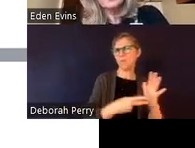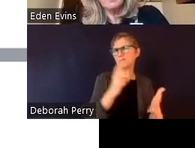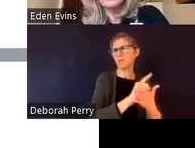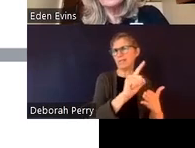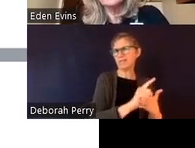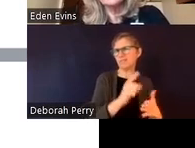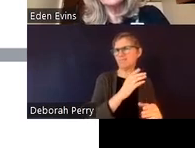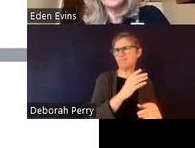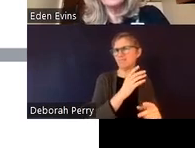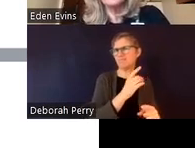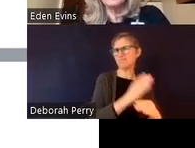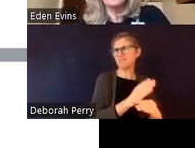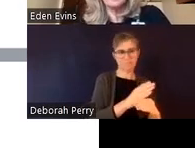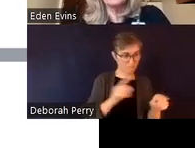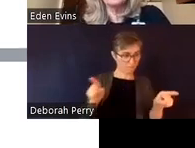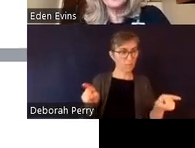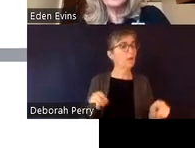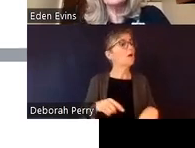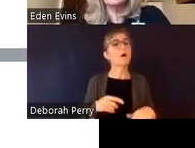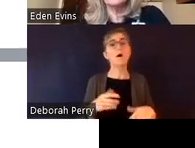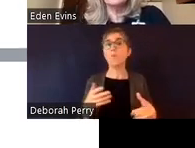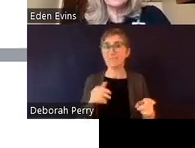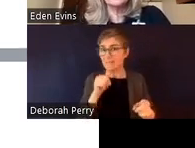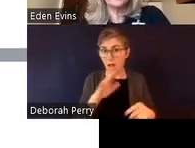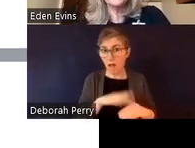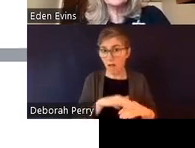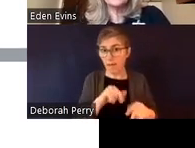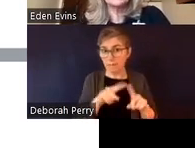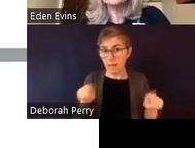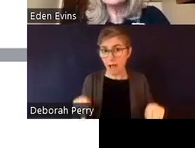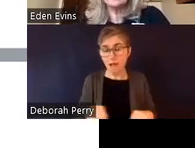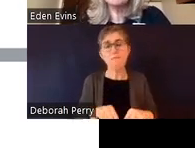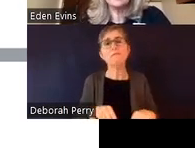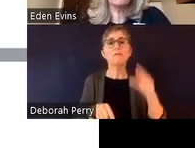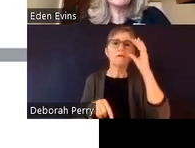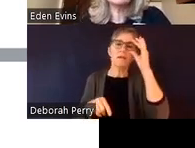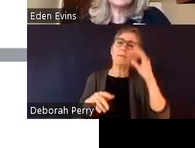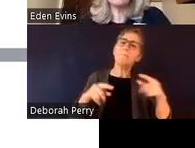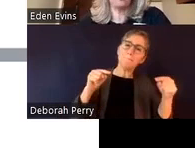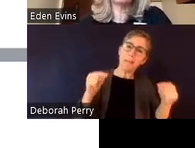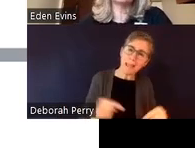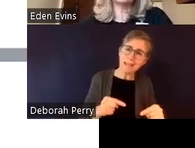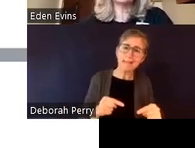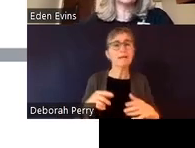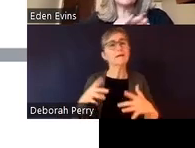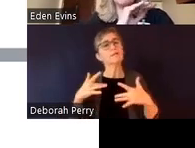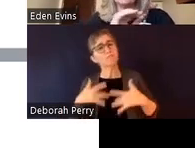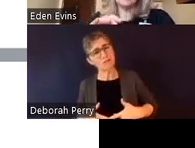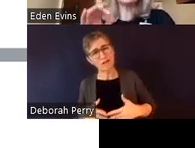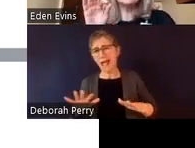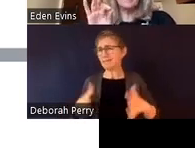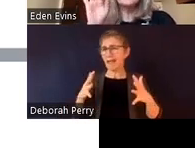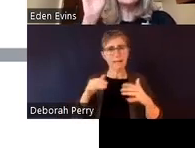slide is pain and depression and anxiety did not get better at all. They just stayed flat. Insomnia